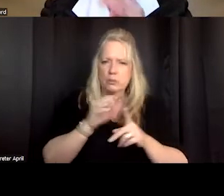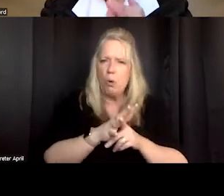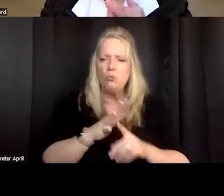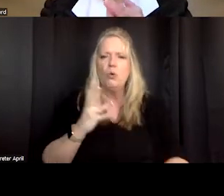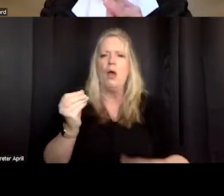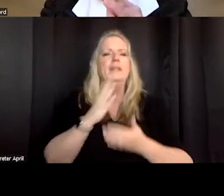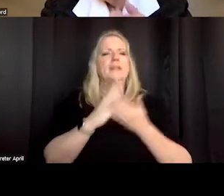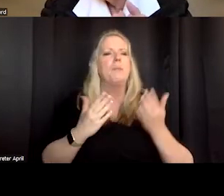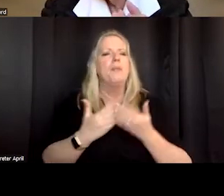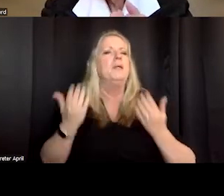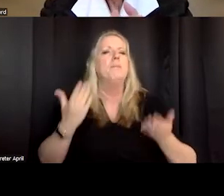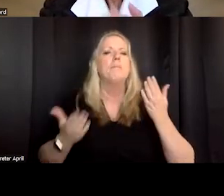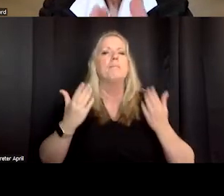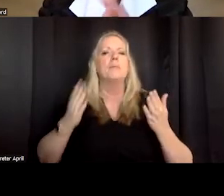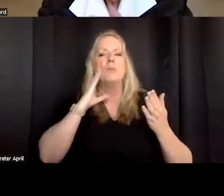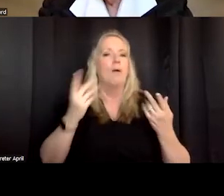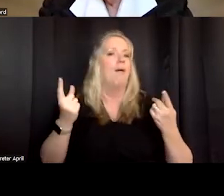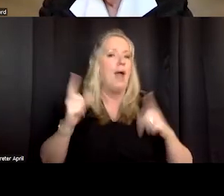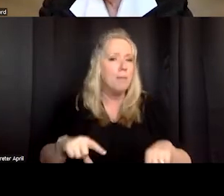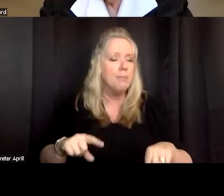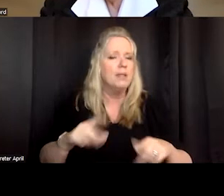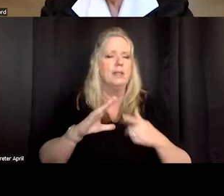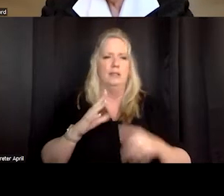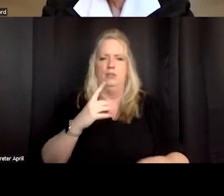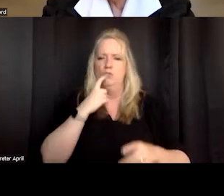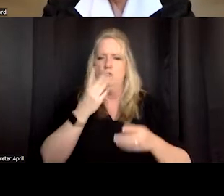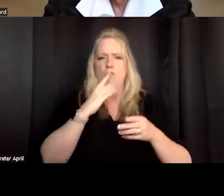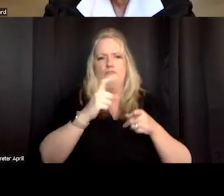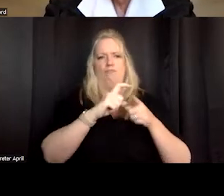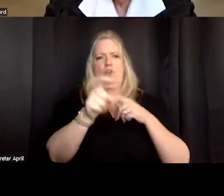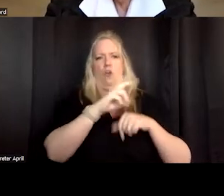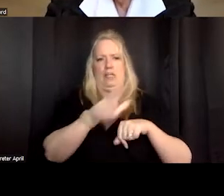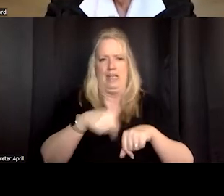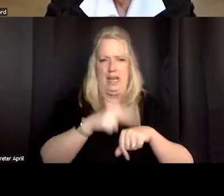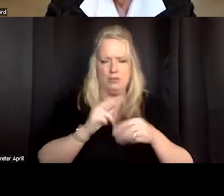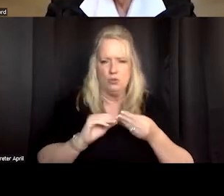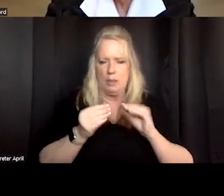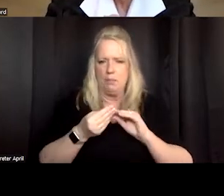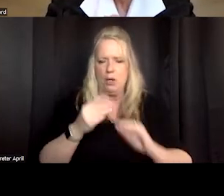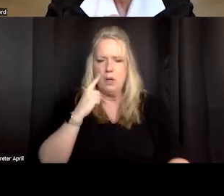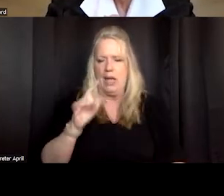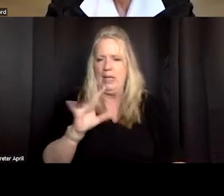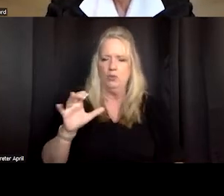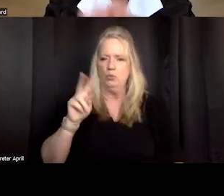ABOUT WHAT MIGHT HAPPEN. THEY'RE TOLD TO CALL THE NATIONAL NUMBER. 800 222 1222.